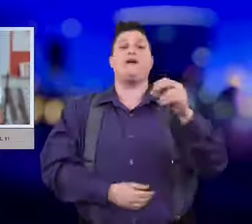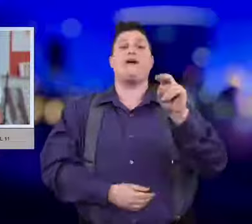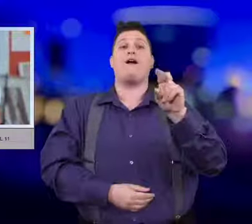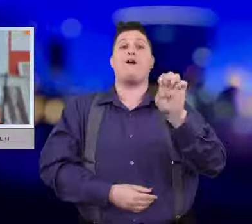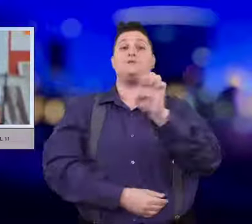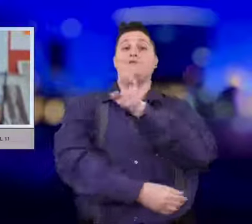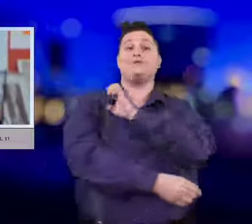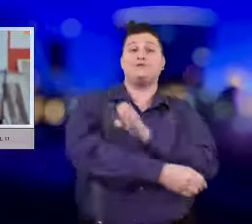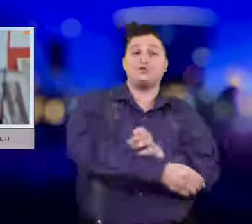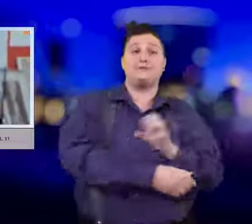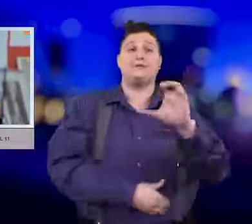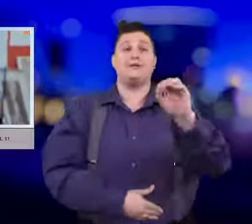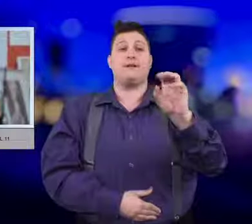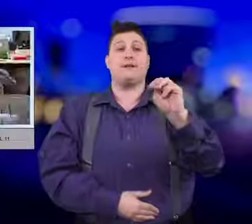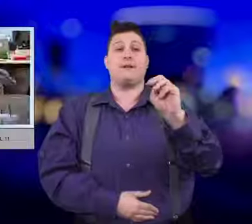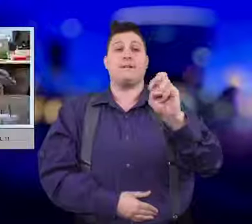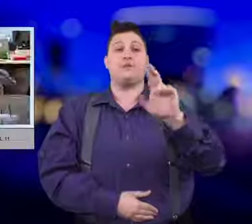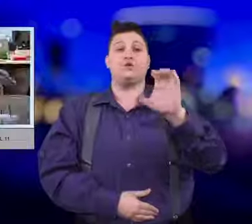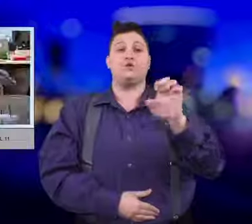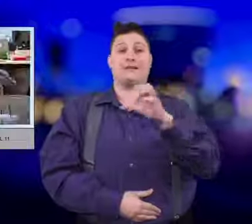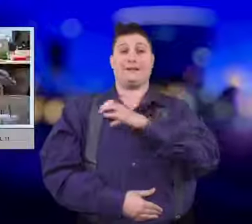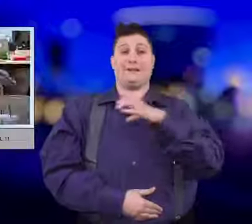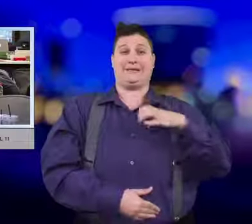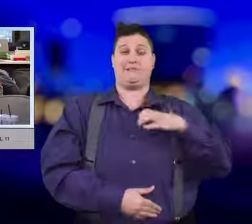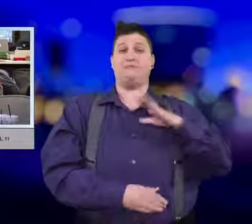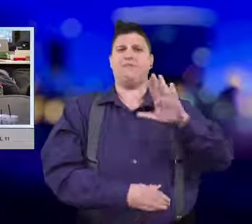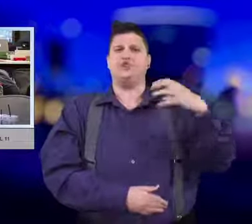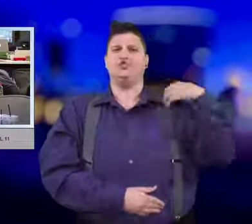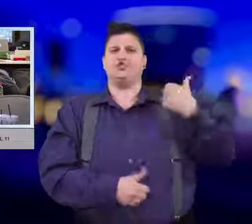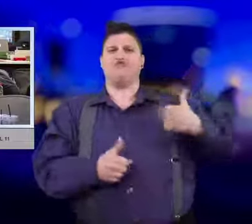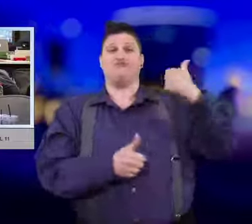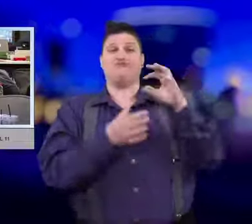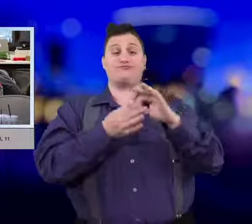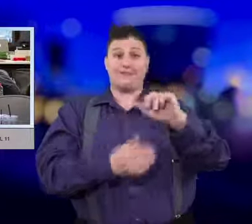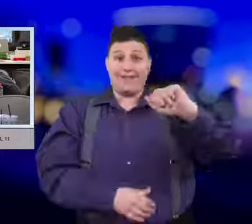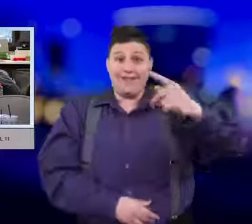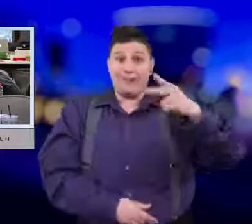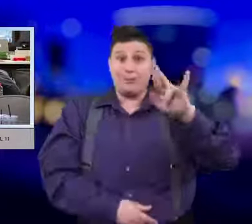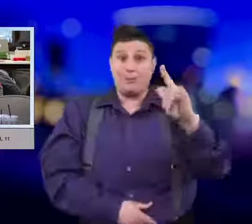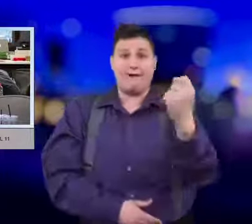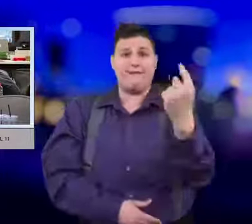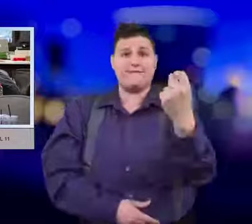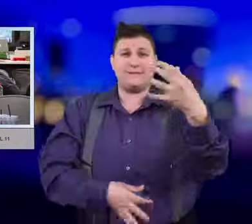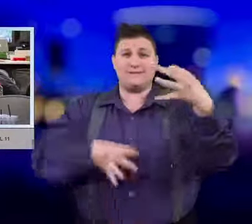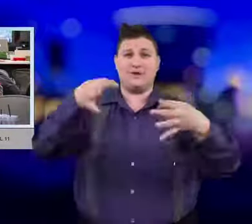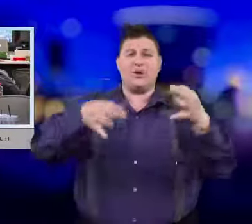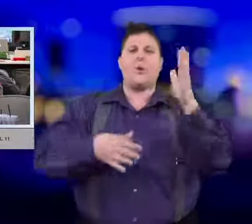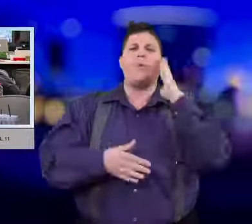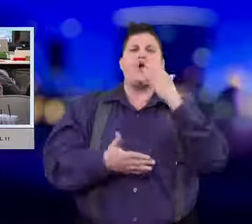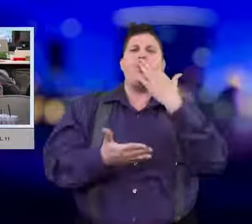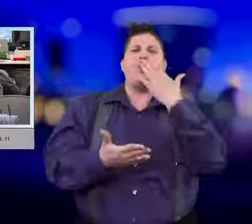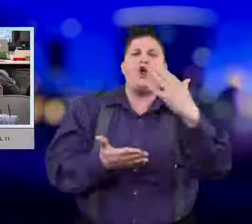The chairman of the House Energy and Commerce committee said the April 11 hearing will be